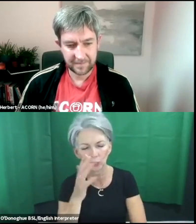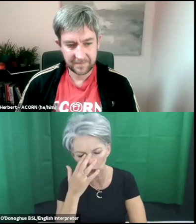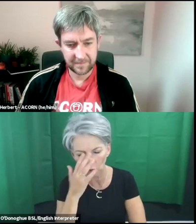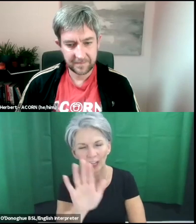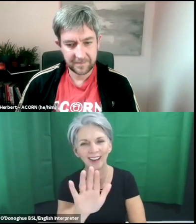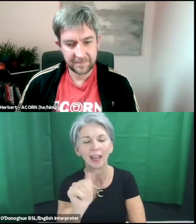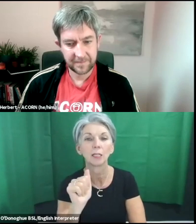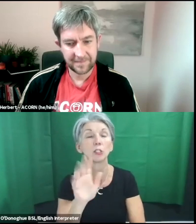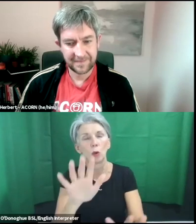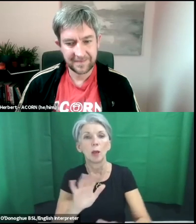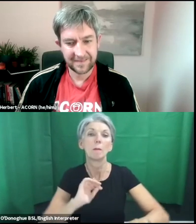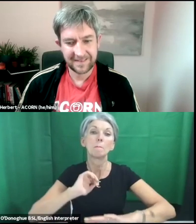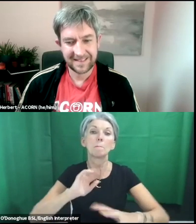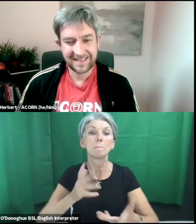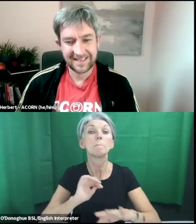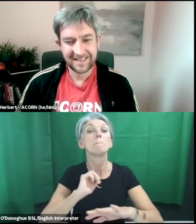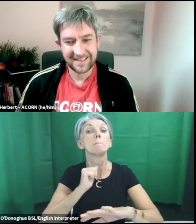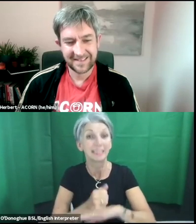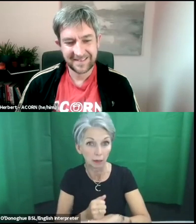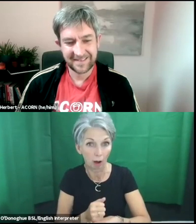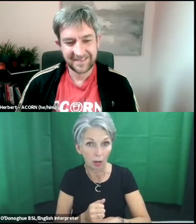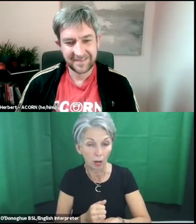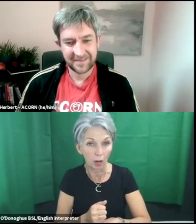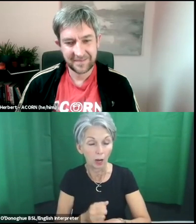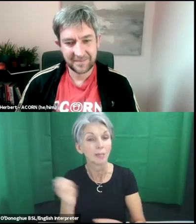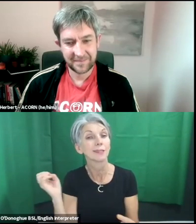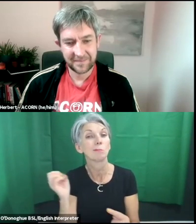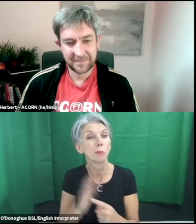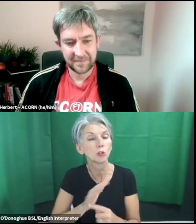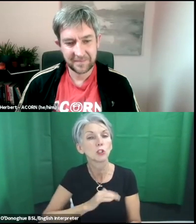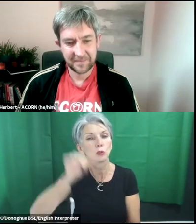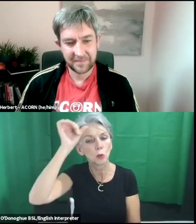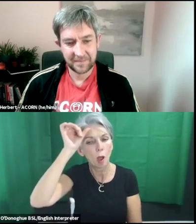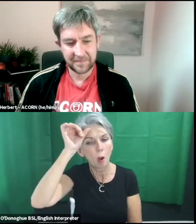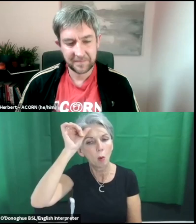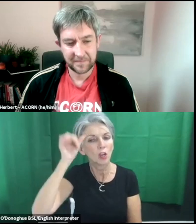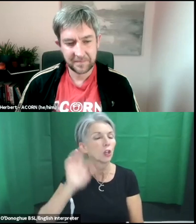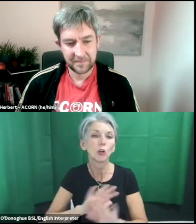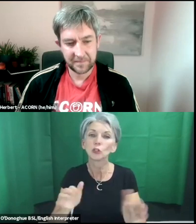Basically what's important to know is that you're not always self-employed,